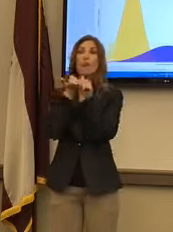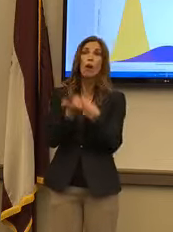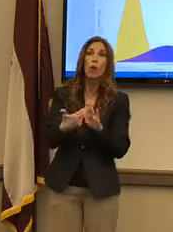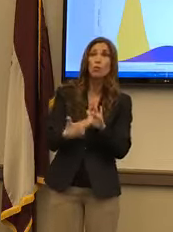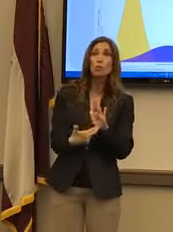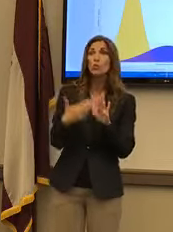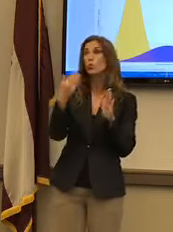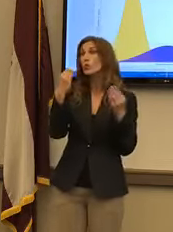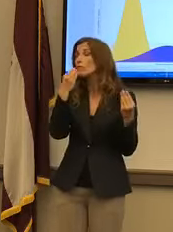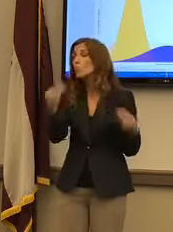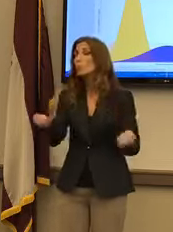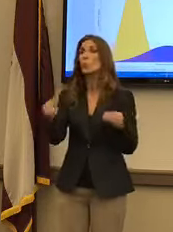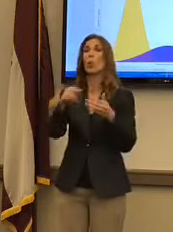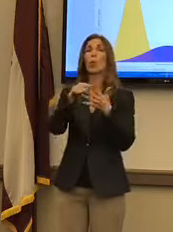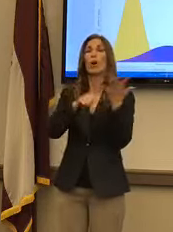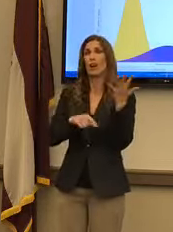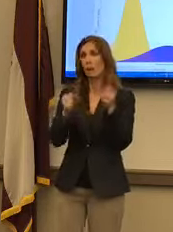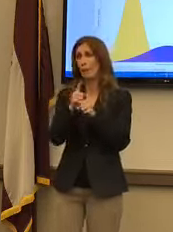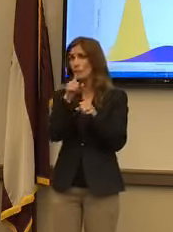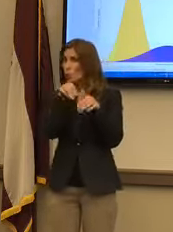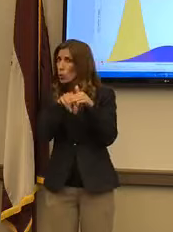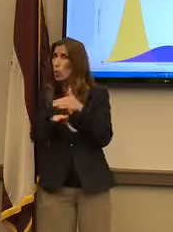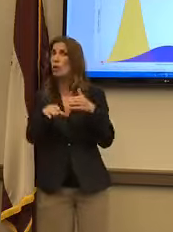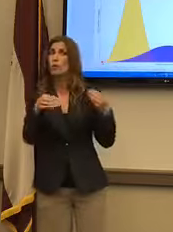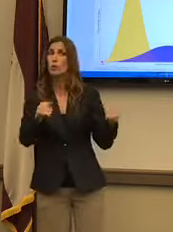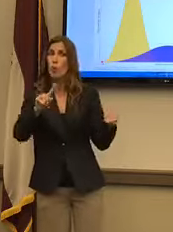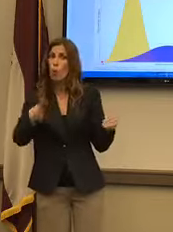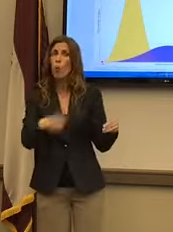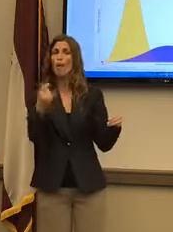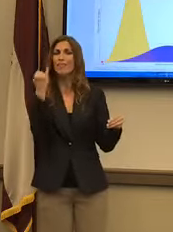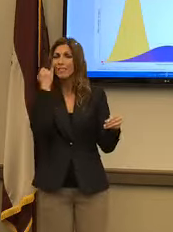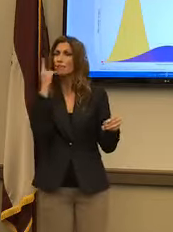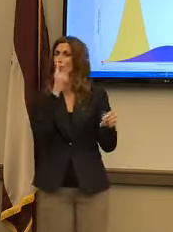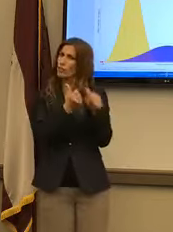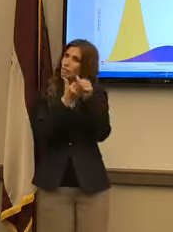stores take your business to the stores that are really complying I've seen